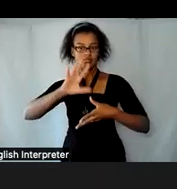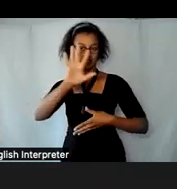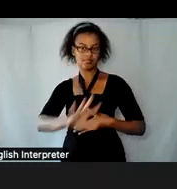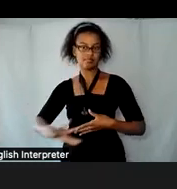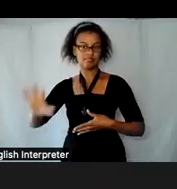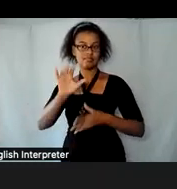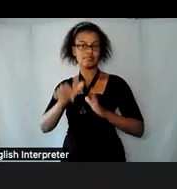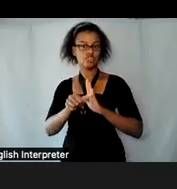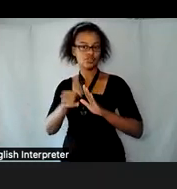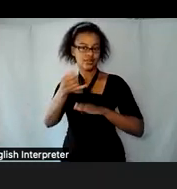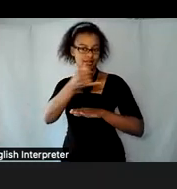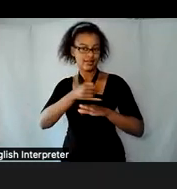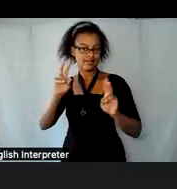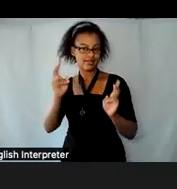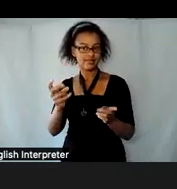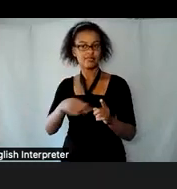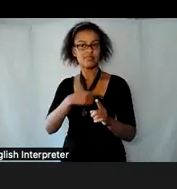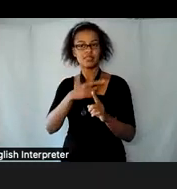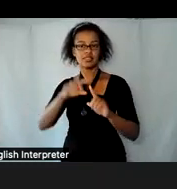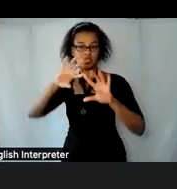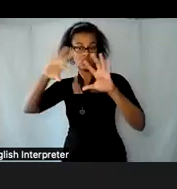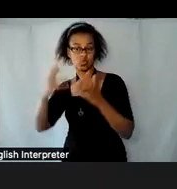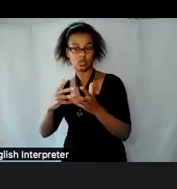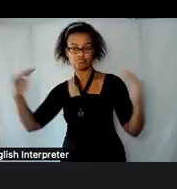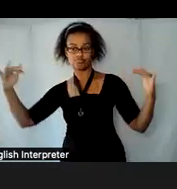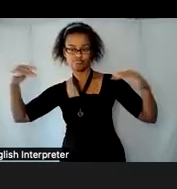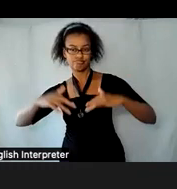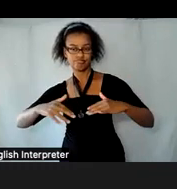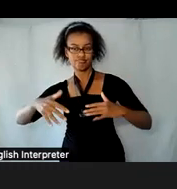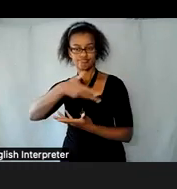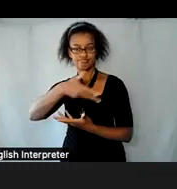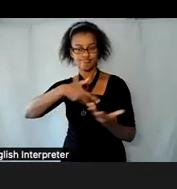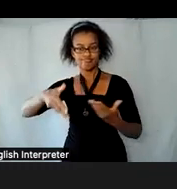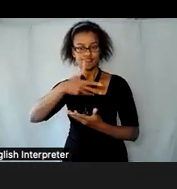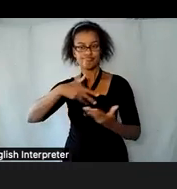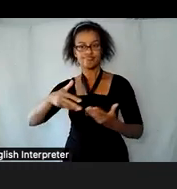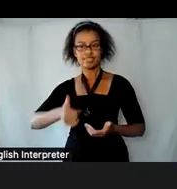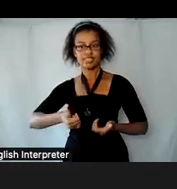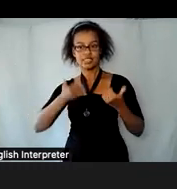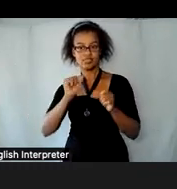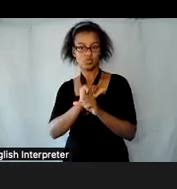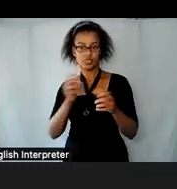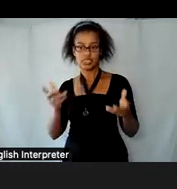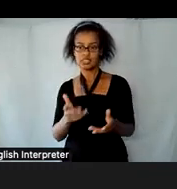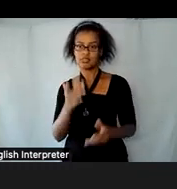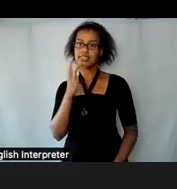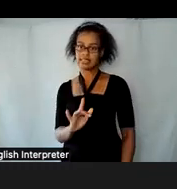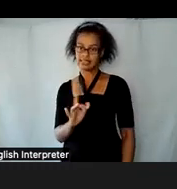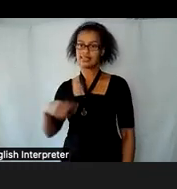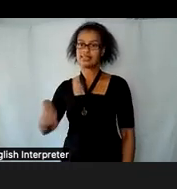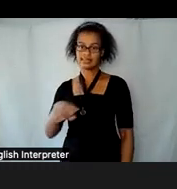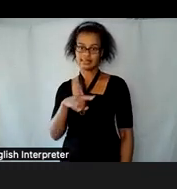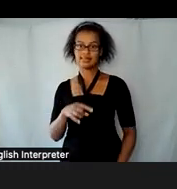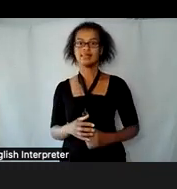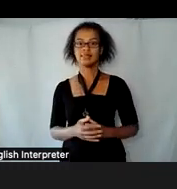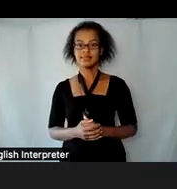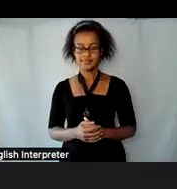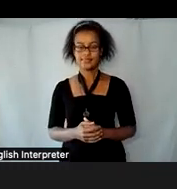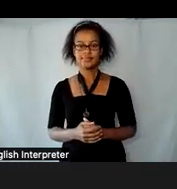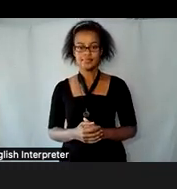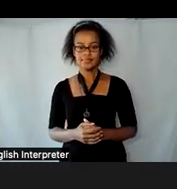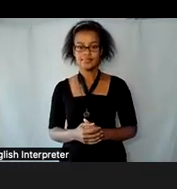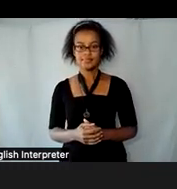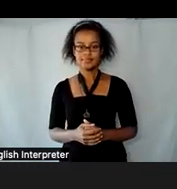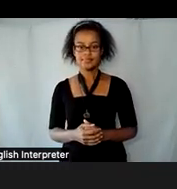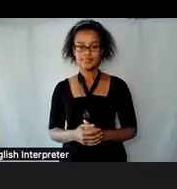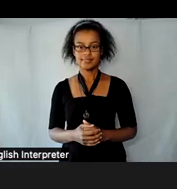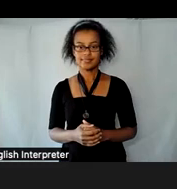And we're grateful to have the opportunity to work live and meet on this territory.